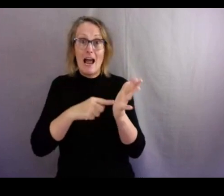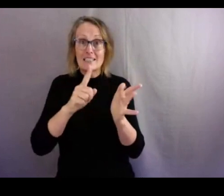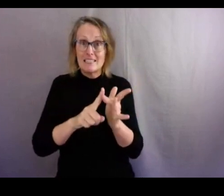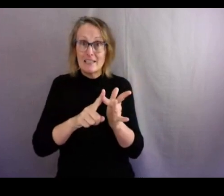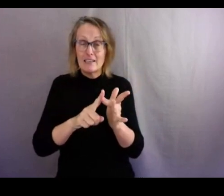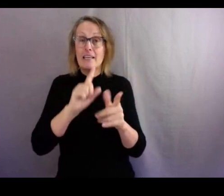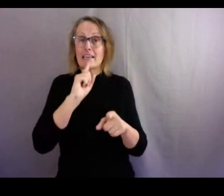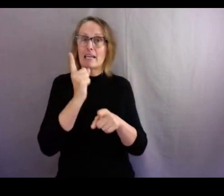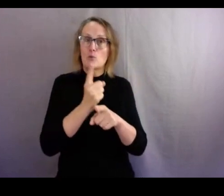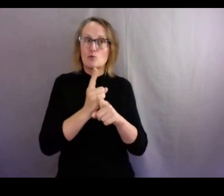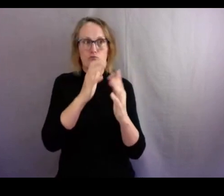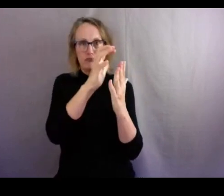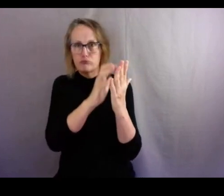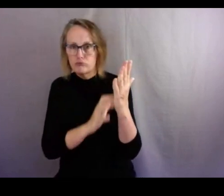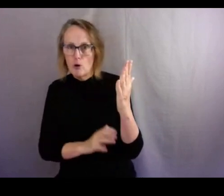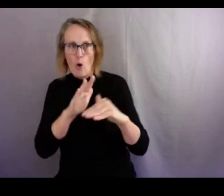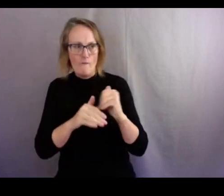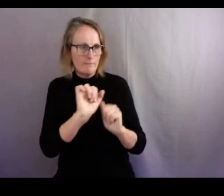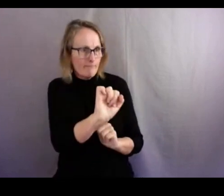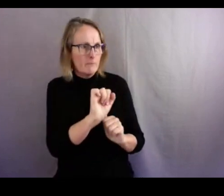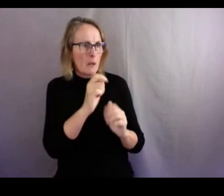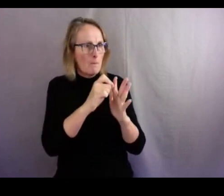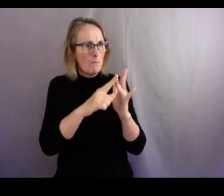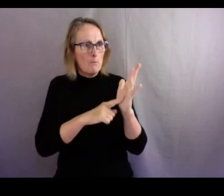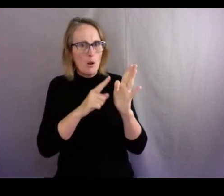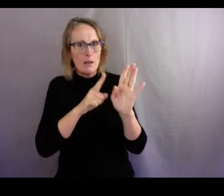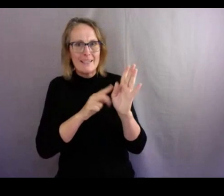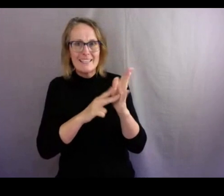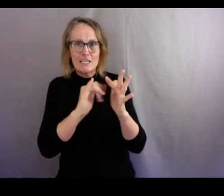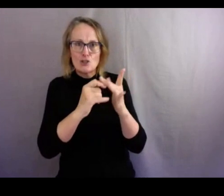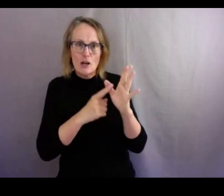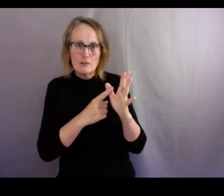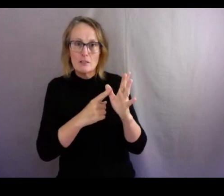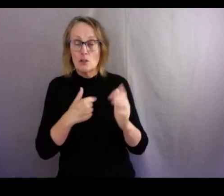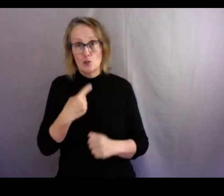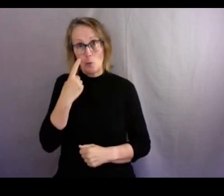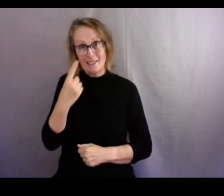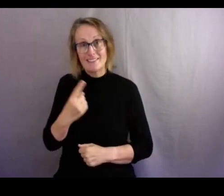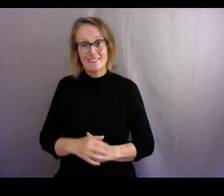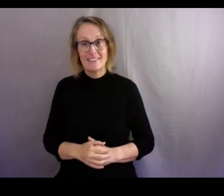at discovering Polynesia. So we have "Ancient Maori Religion" in 1892.